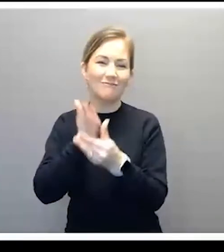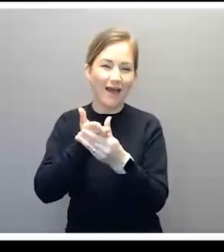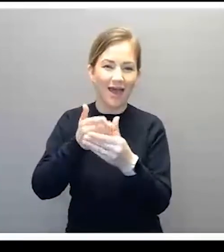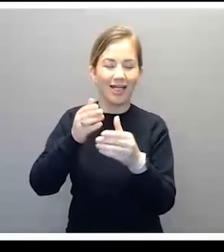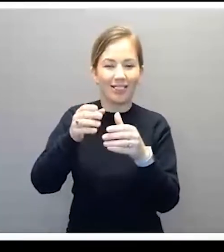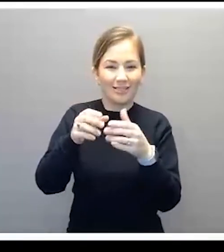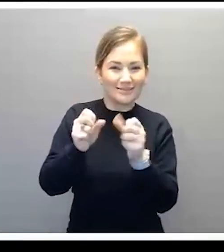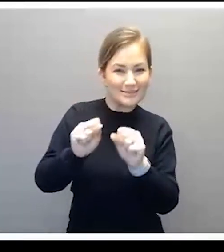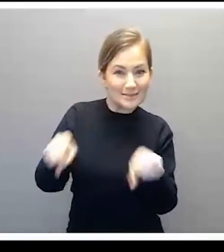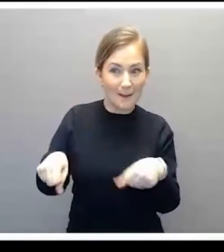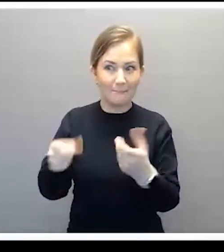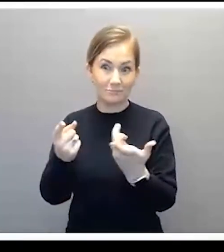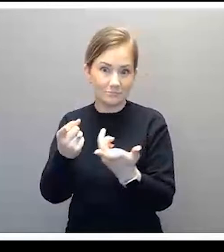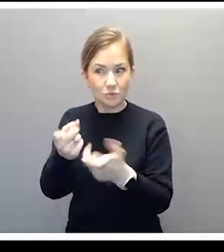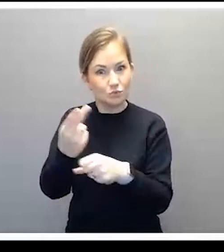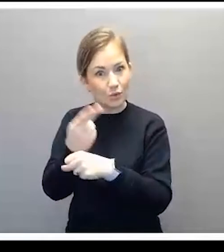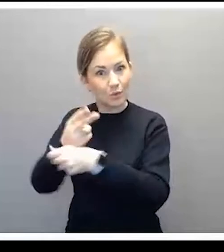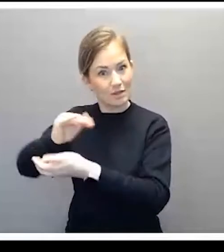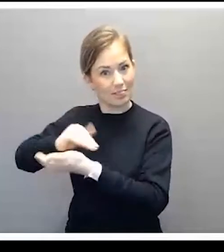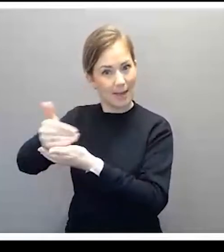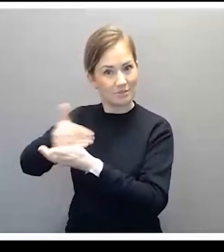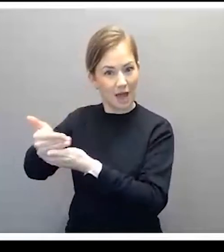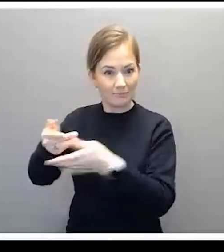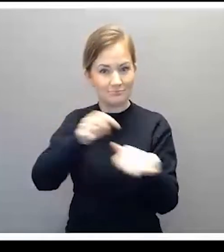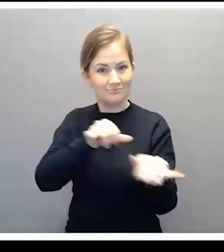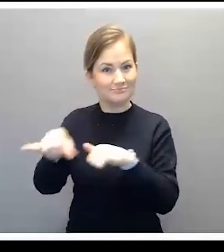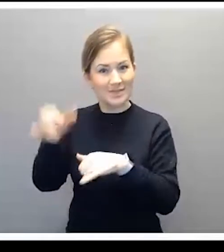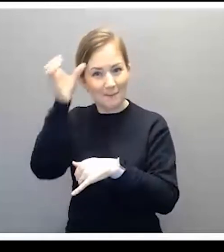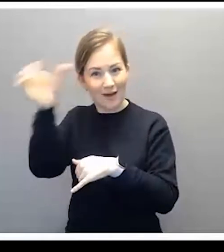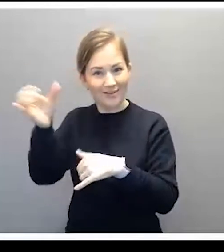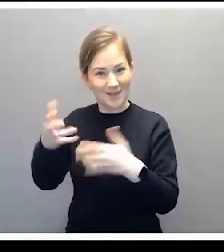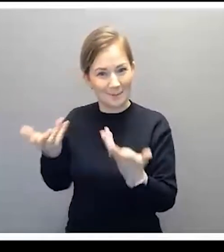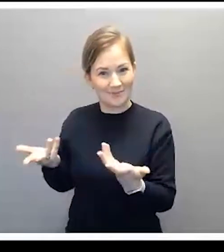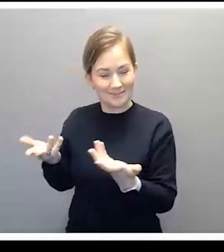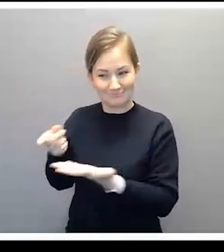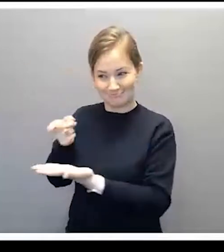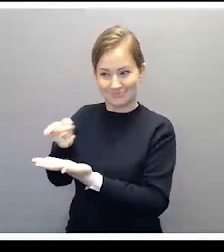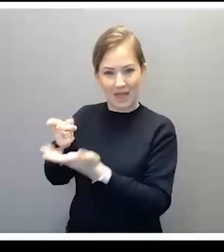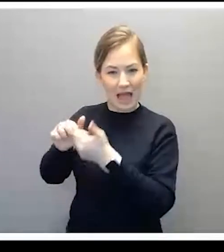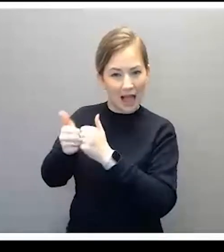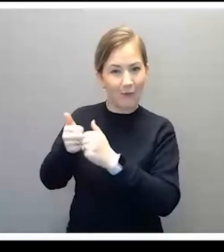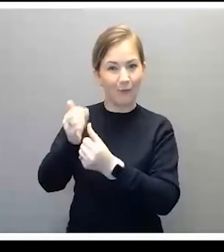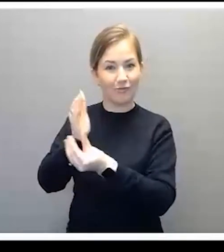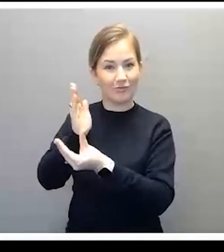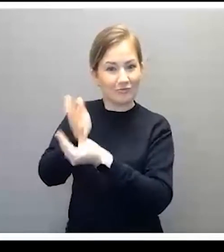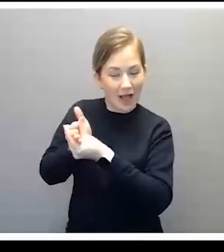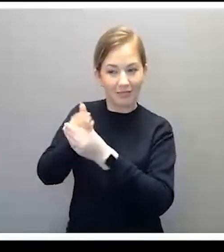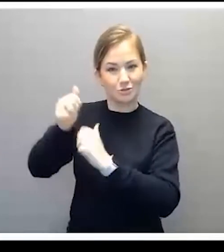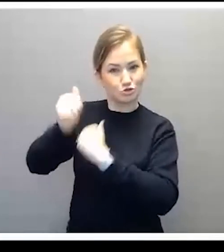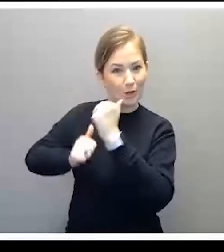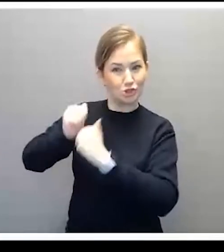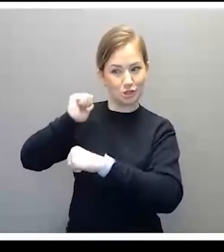It's the type of stories that you would encounter if you're using your laptop and how files are structured